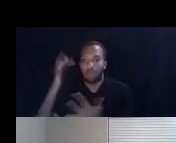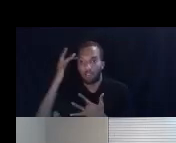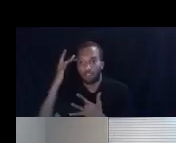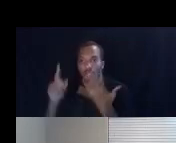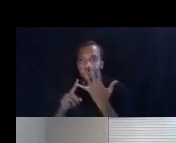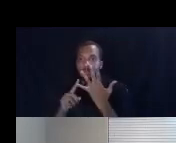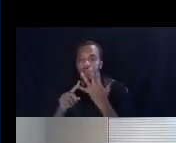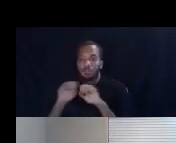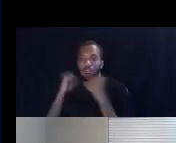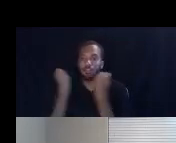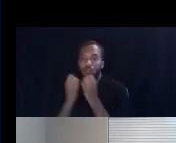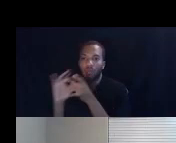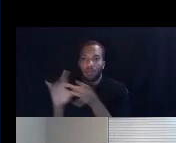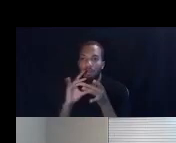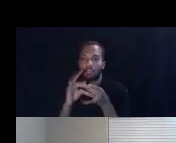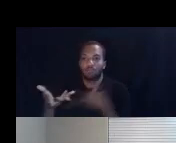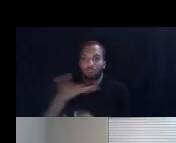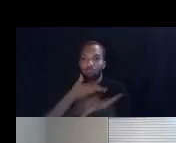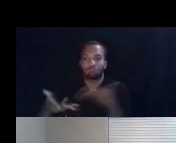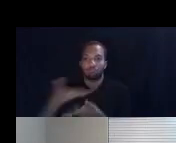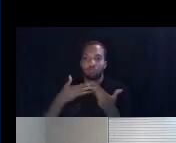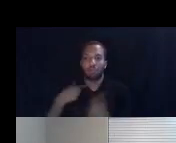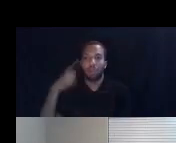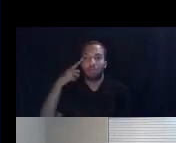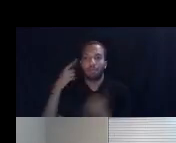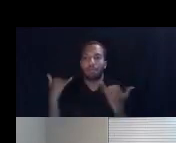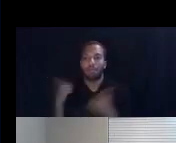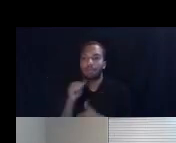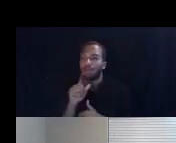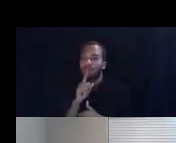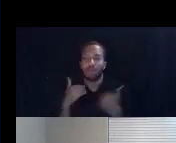I think now in case, there's not a lot of awareness around the waiver,